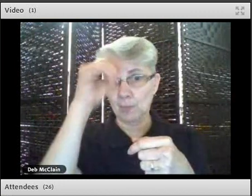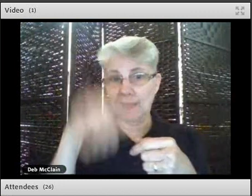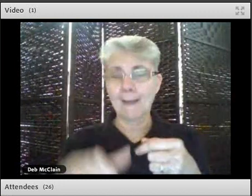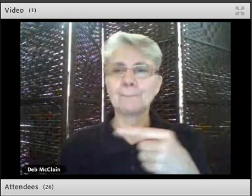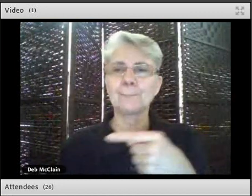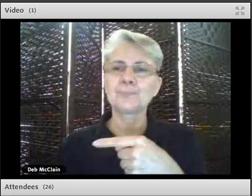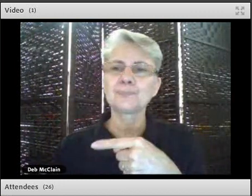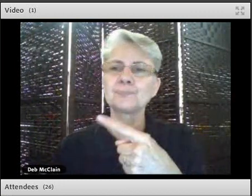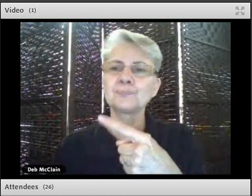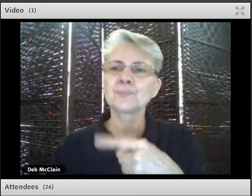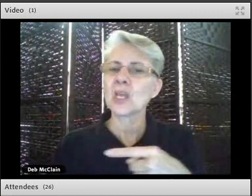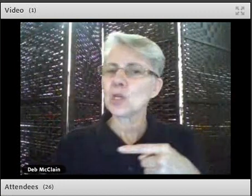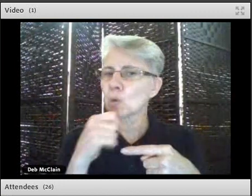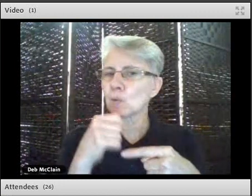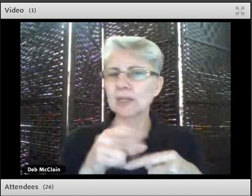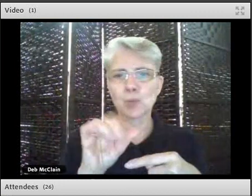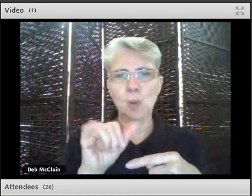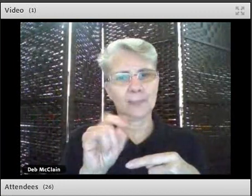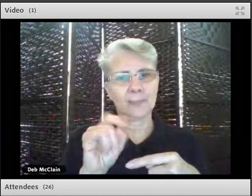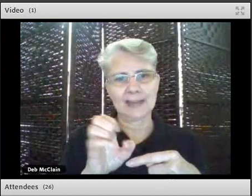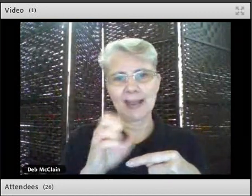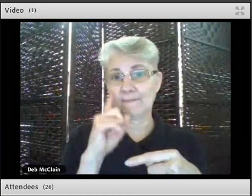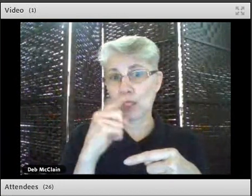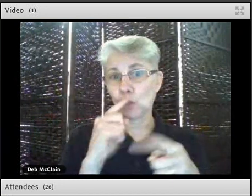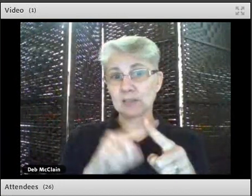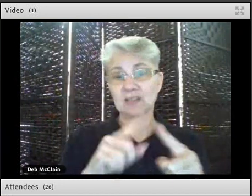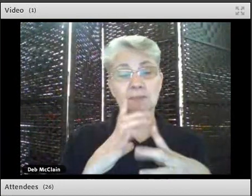I think that's the last slide.